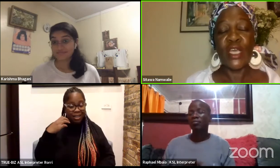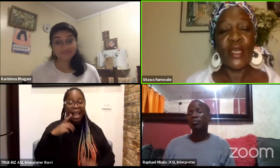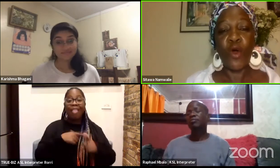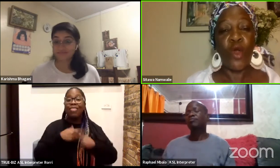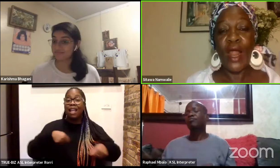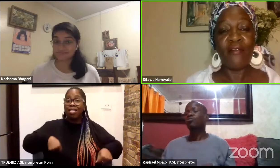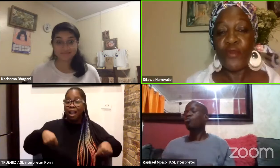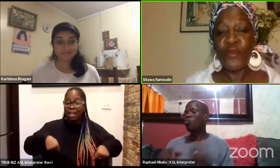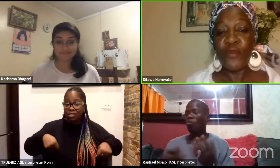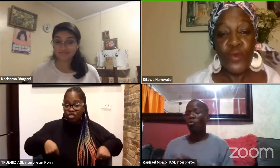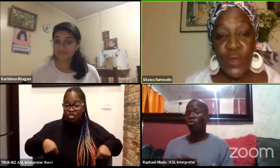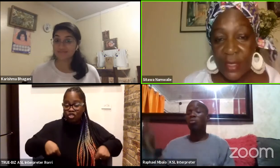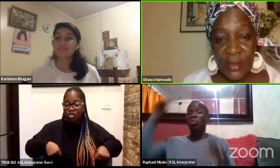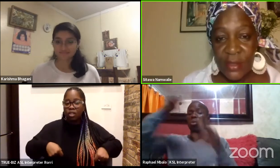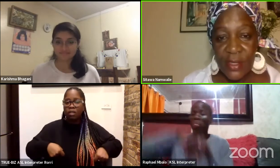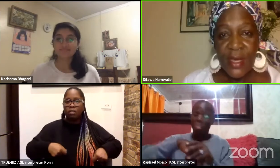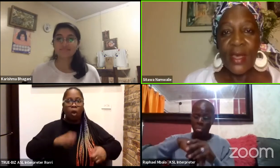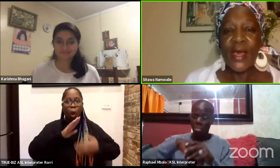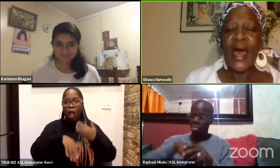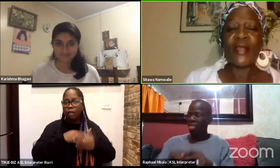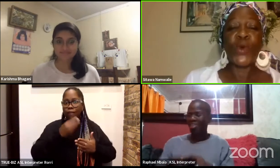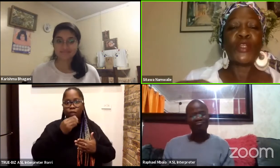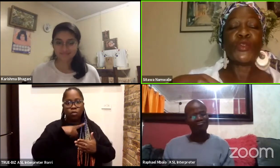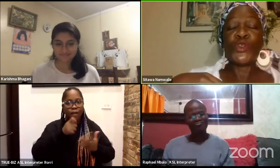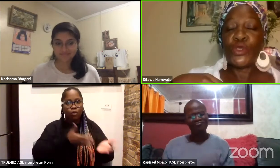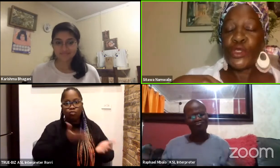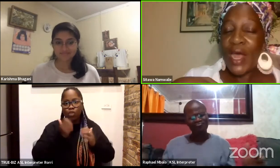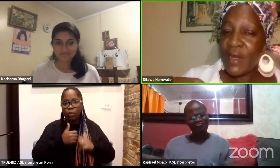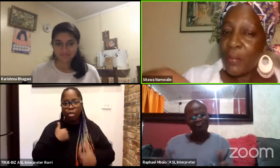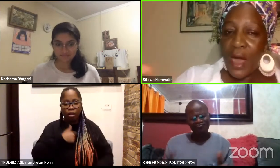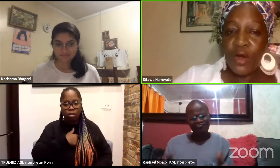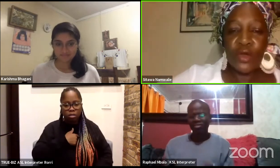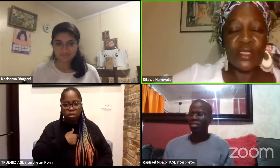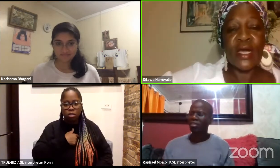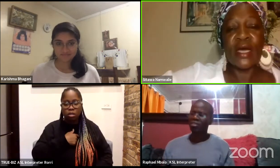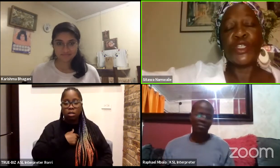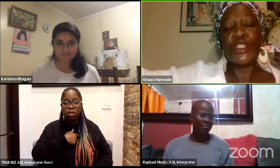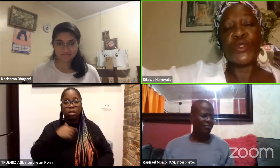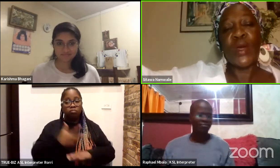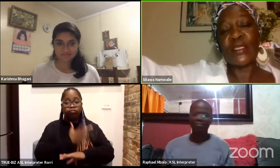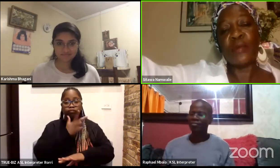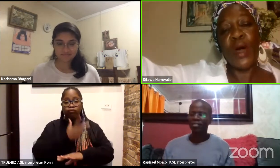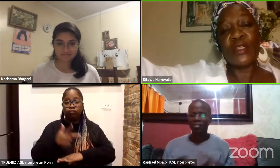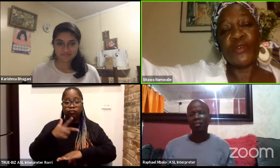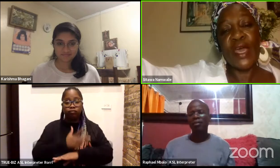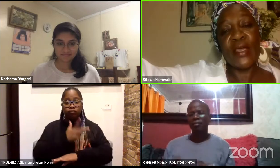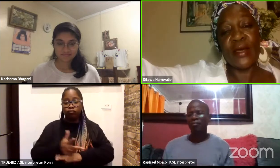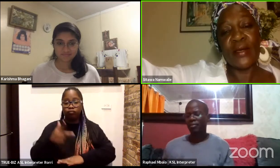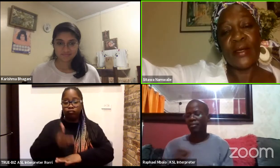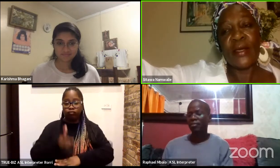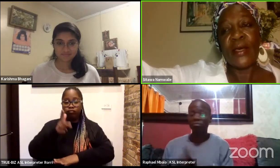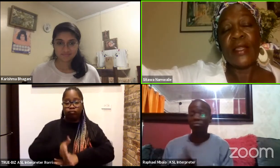to take all our food with us and we're traveling across the country to the Western part of Kenya,